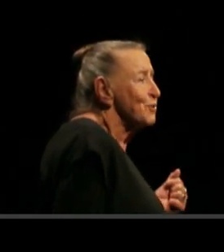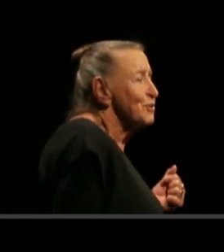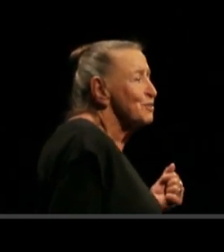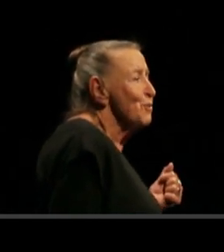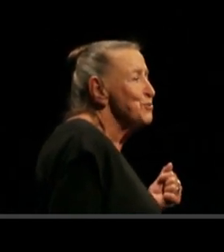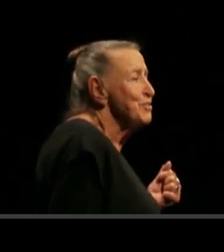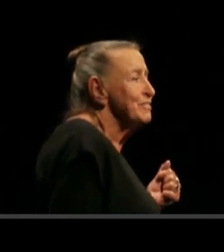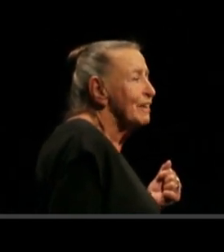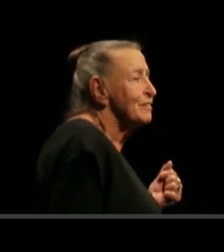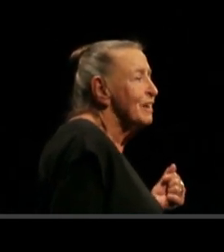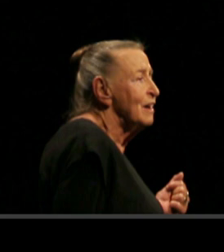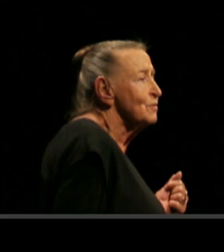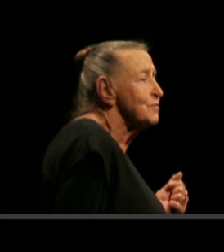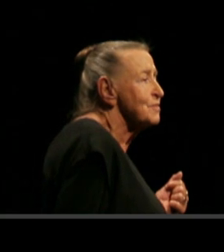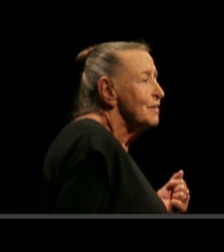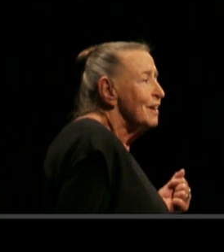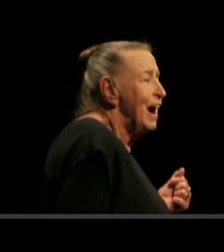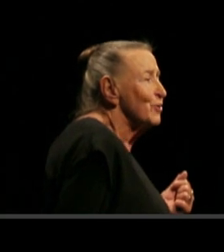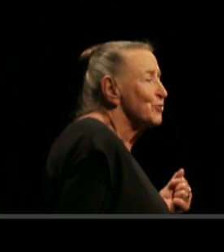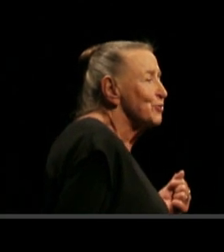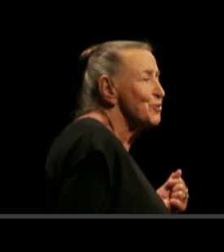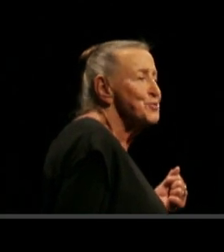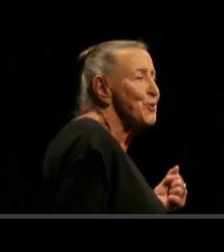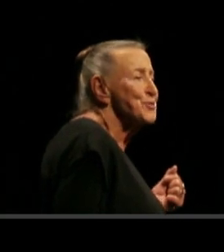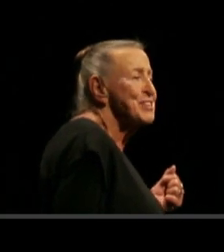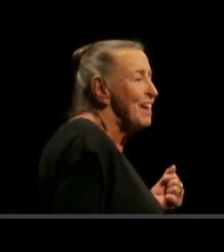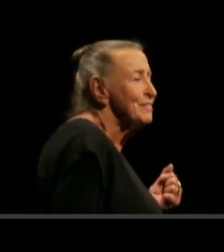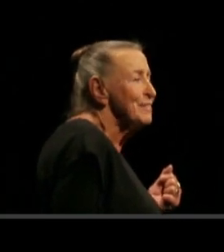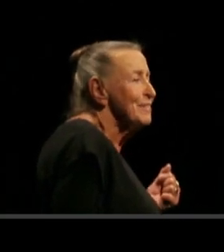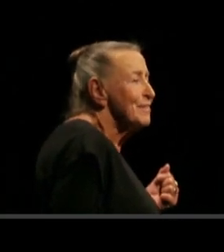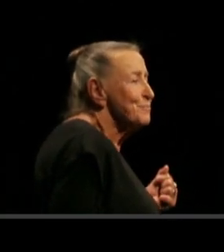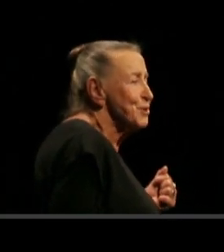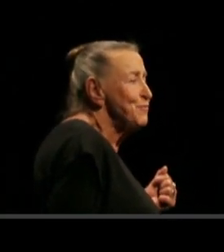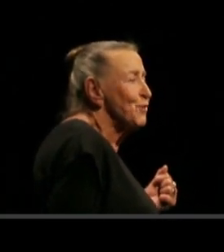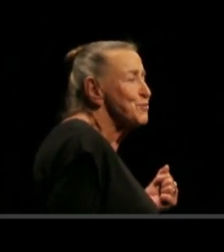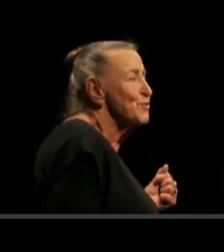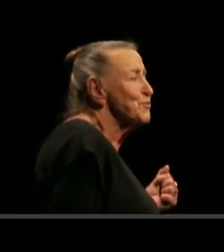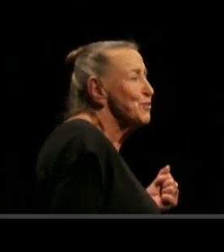The false chord loudens, sullen, confederated against the other notes